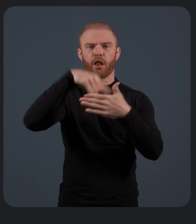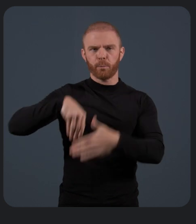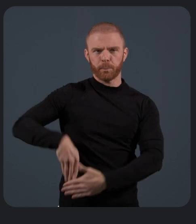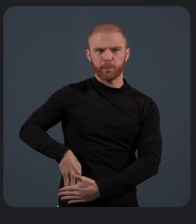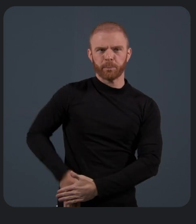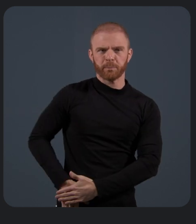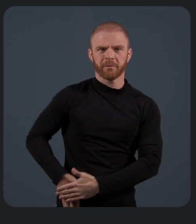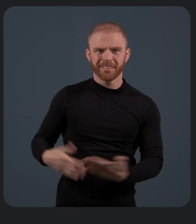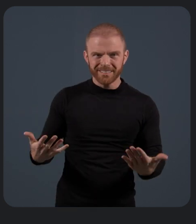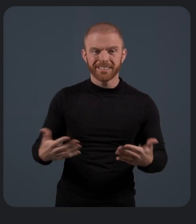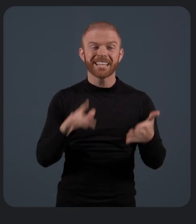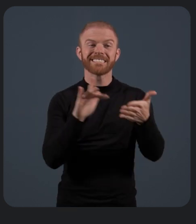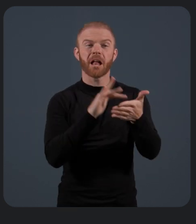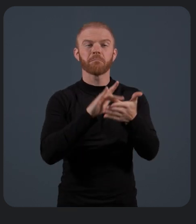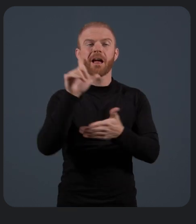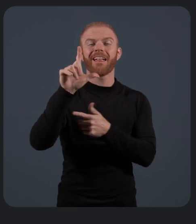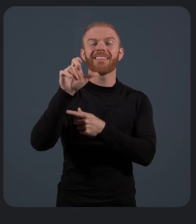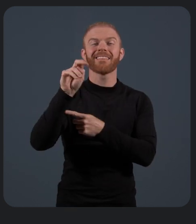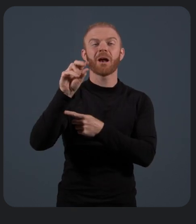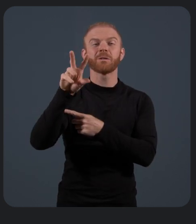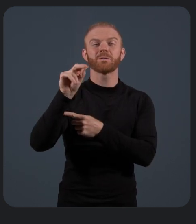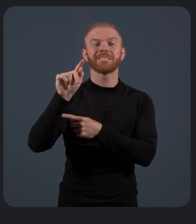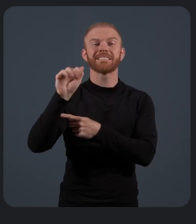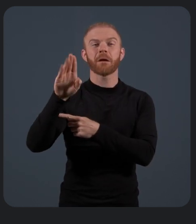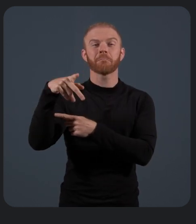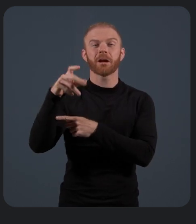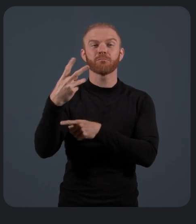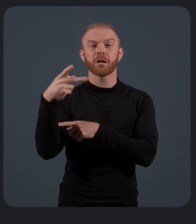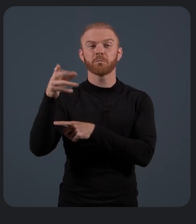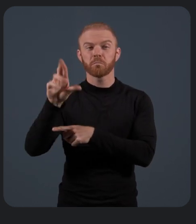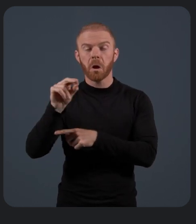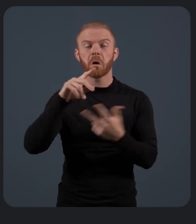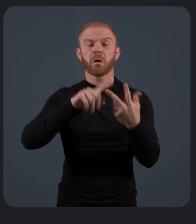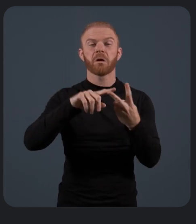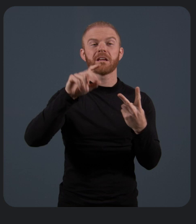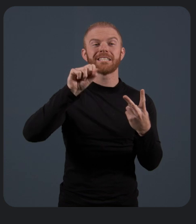And tablets, like Lenovo's Tab P12 Pro and Samsung's Galaxy